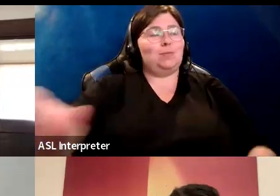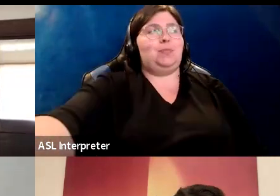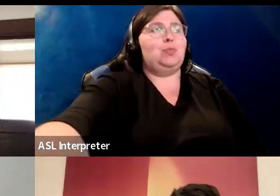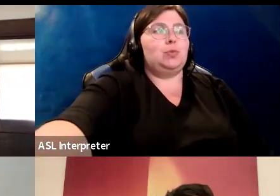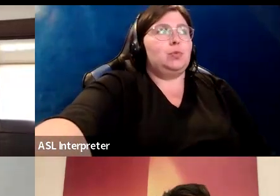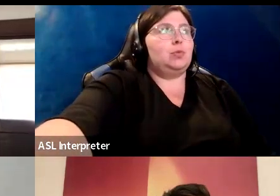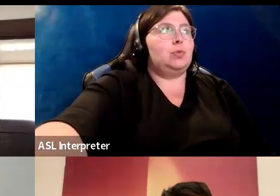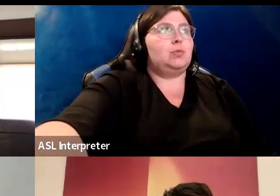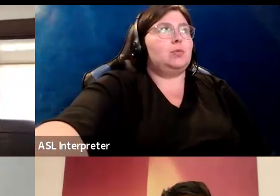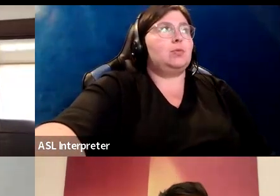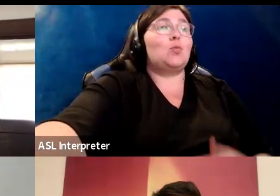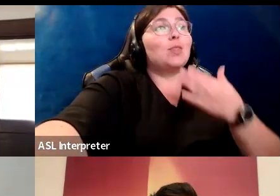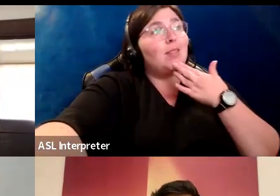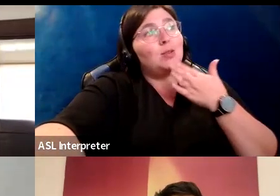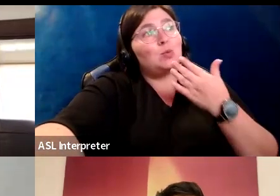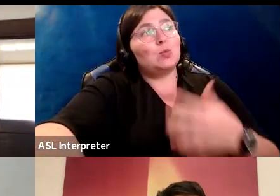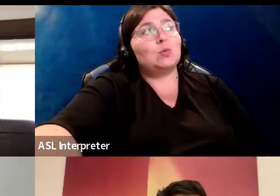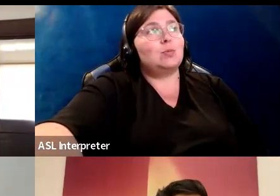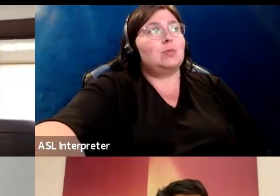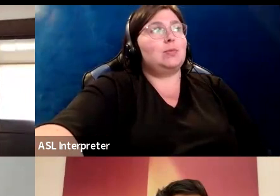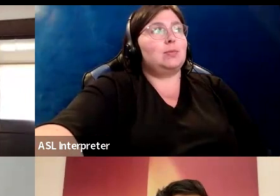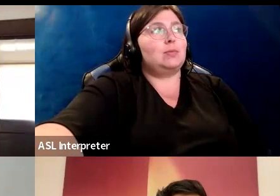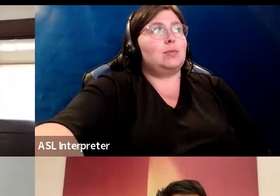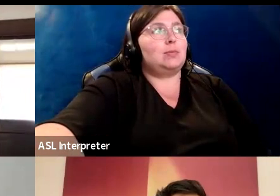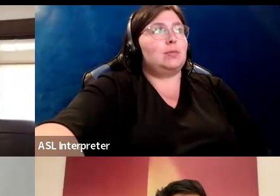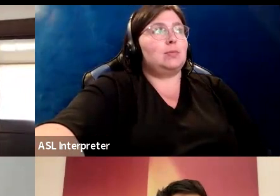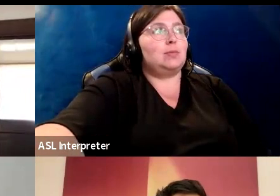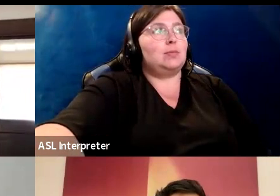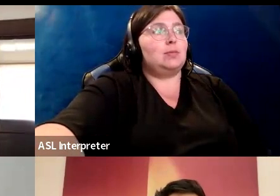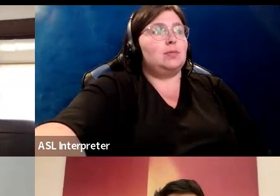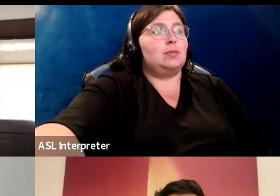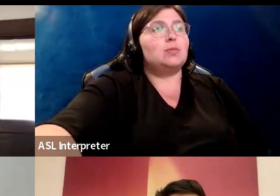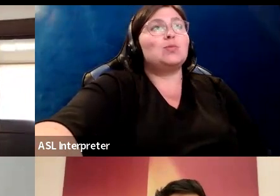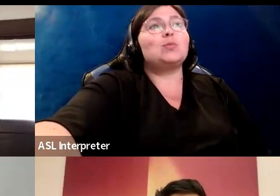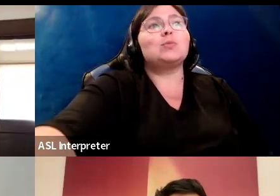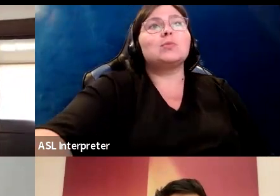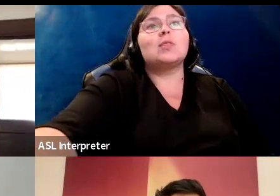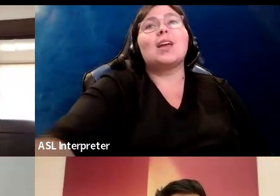Thanks, Thijs. We would be very happy to hear from you.